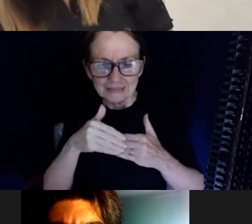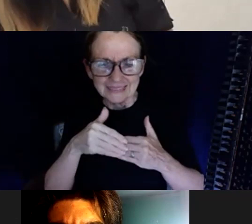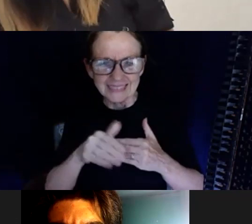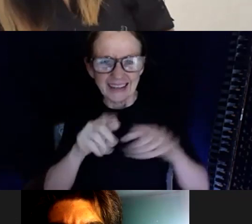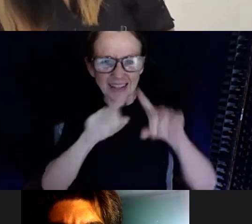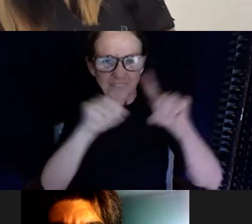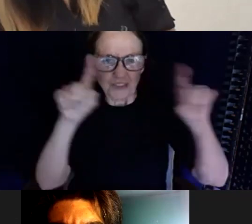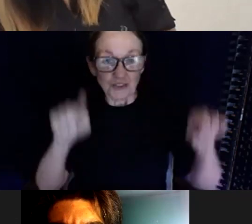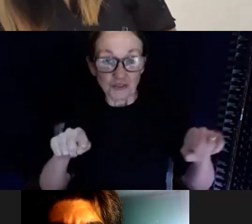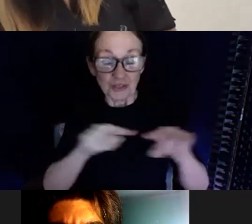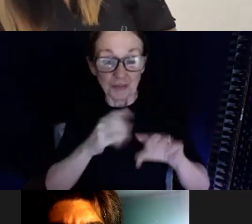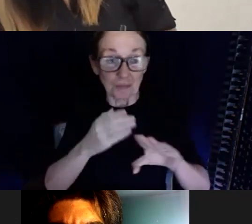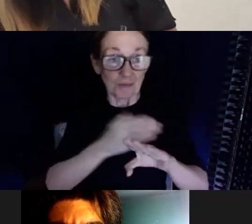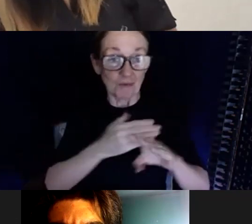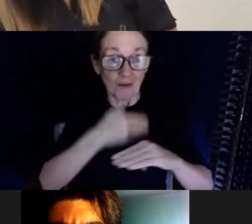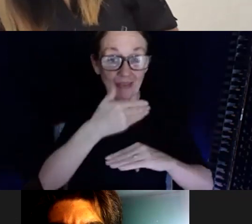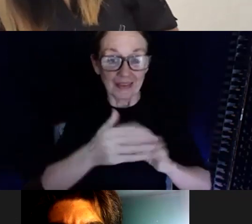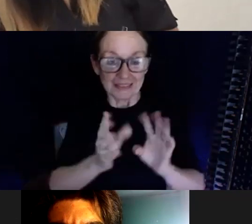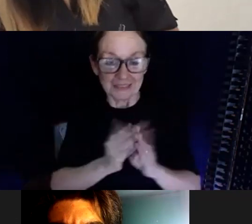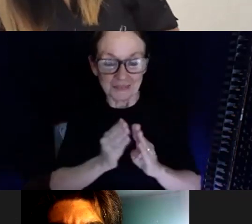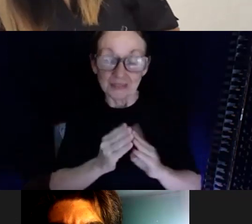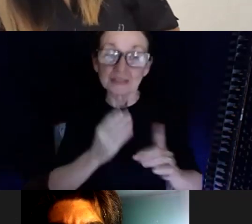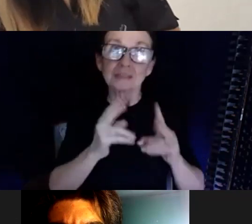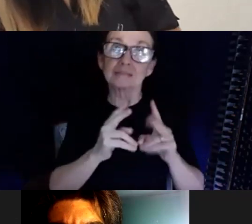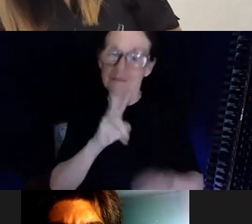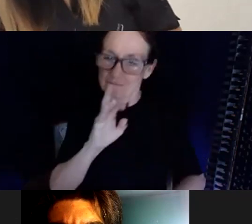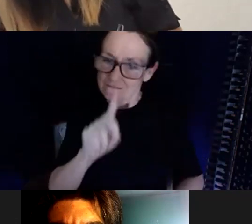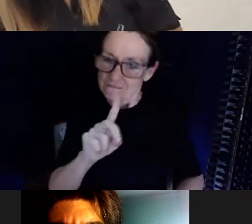THAT'S A GOOD POINT.